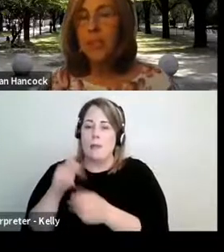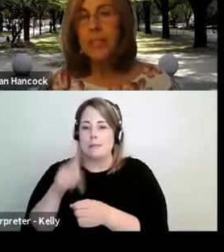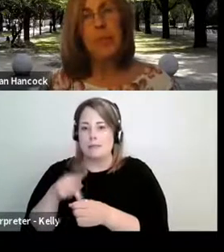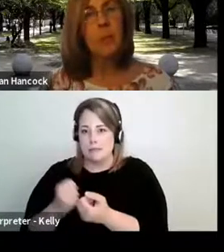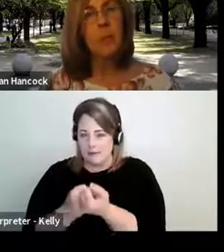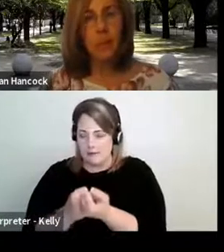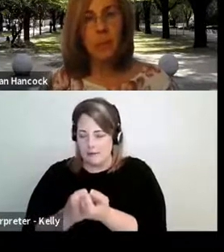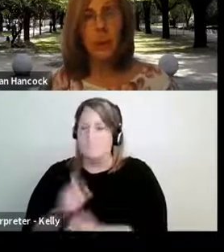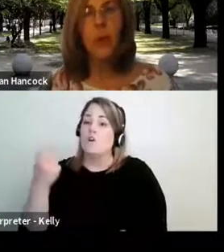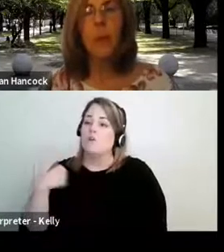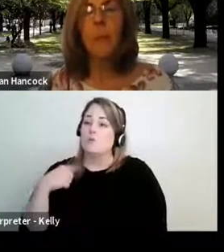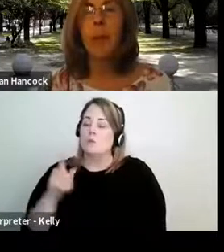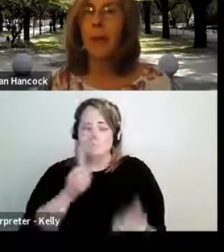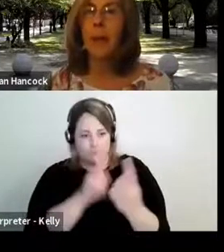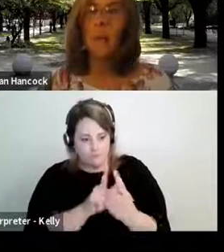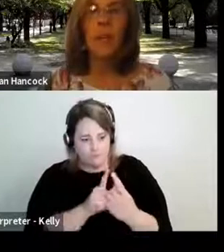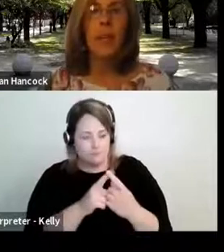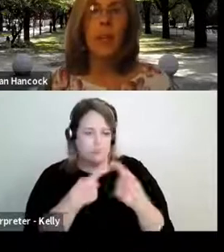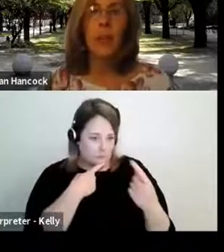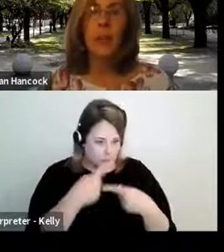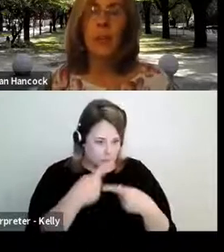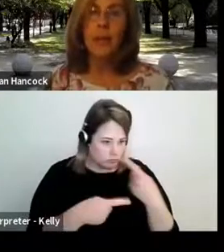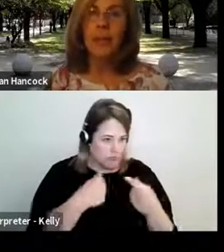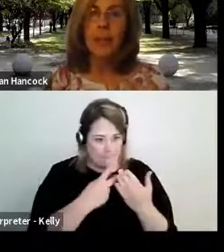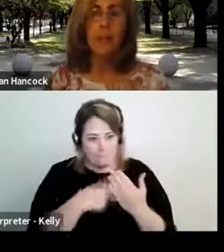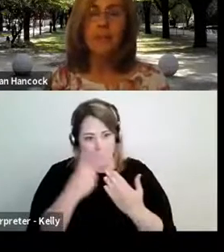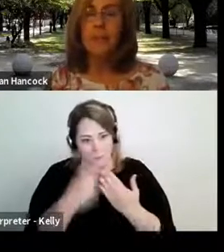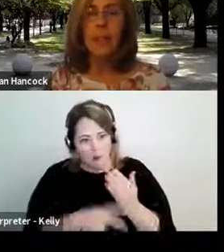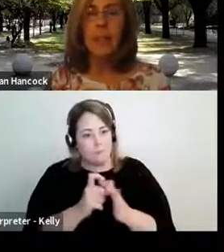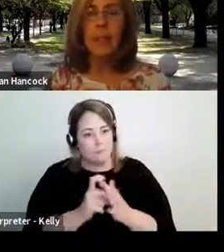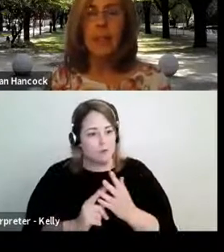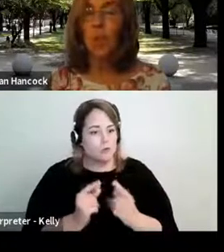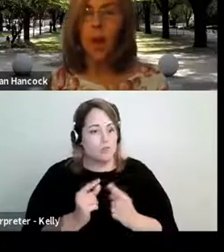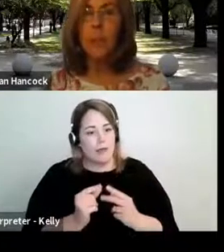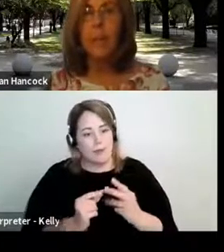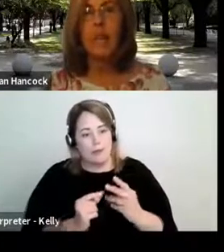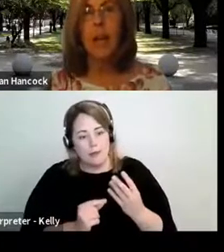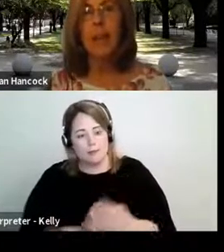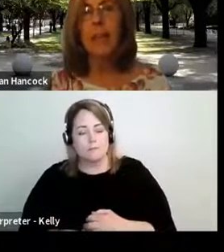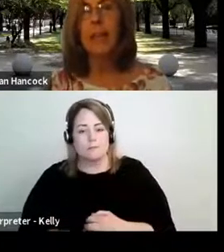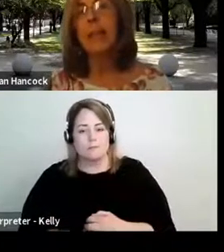just telling them about the program, you know, making – the requirements are really clear.